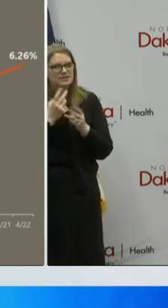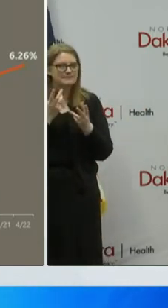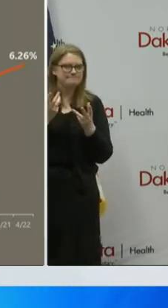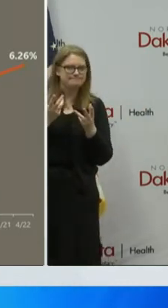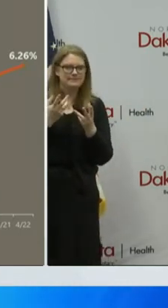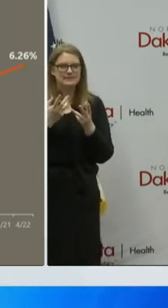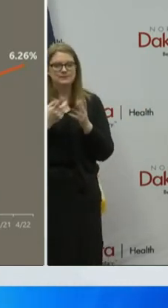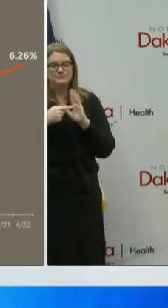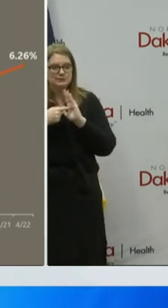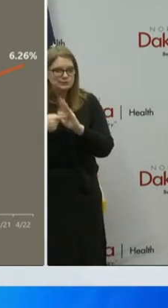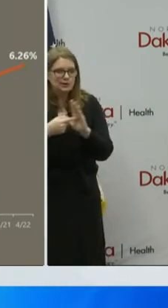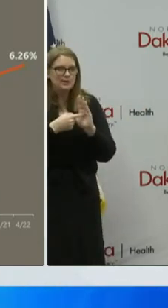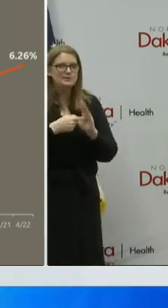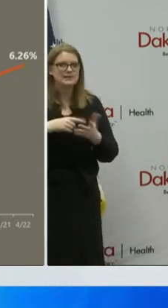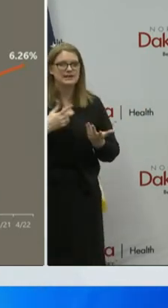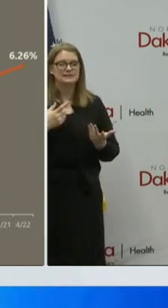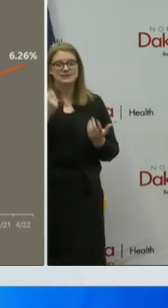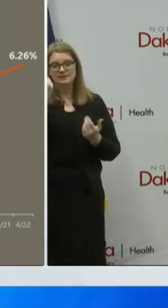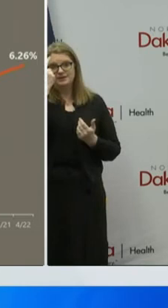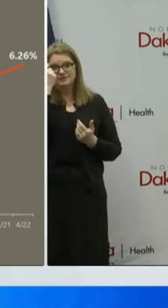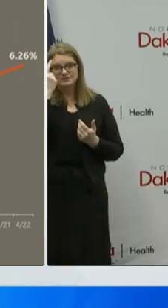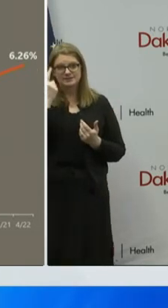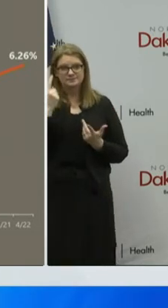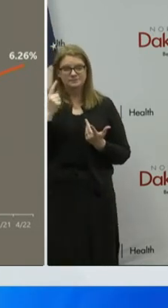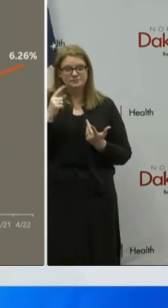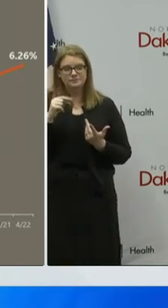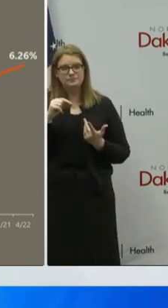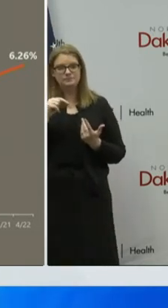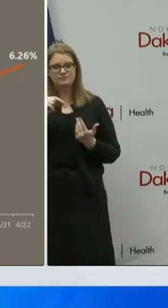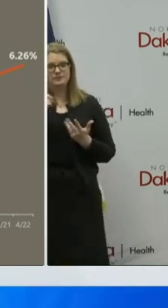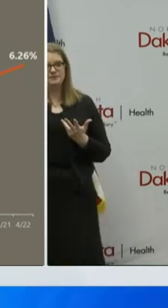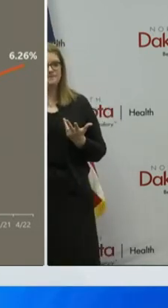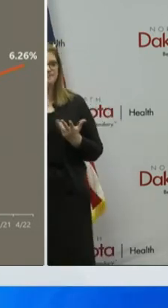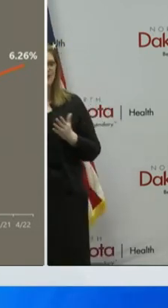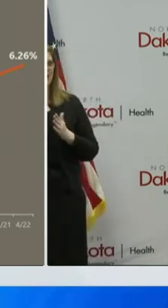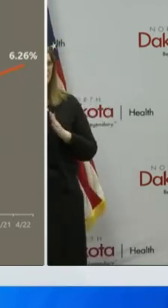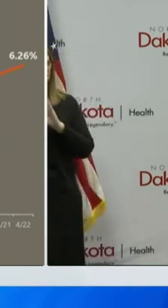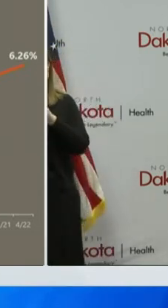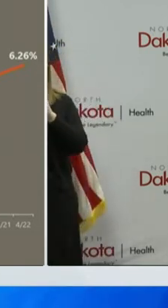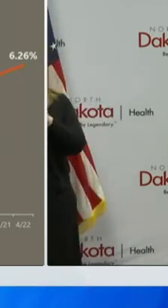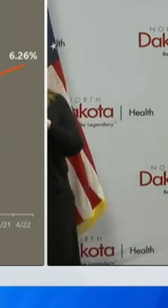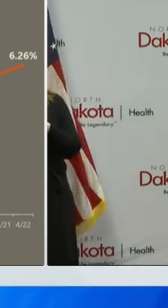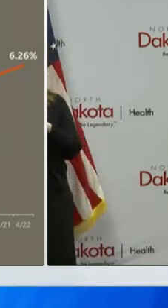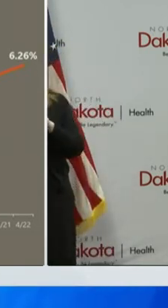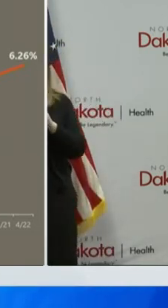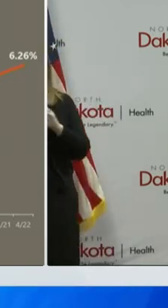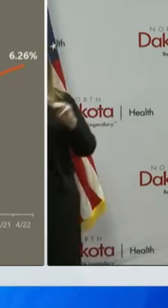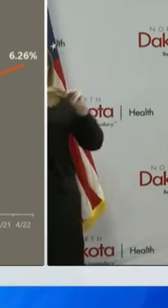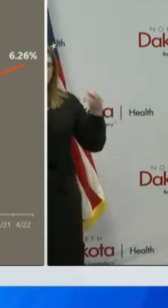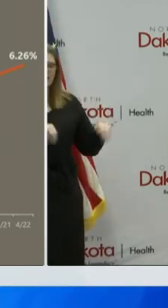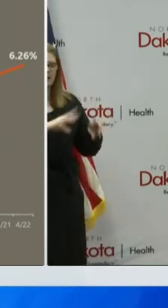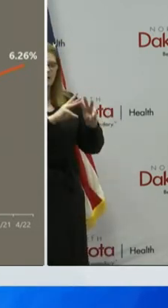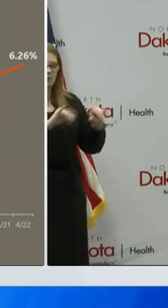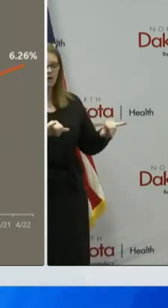WANTING, THE DIRECTION MOVING FORWARD. BUT AGAIN THE MATH CHALLENGE THAT WE'LL HAVE AND OTHER STATES